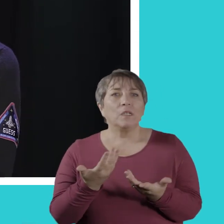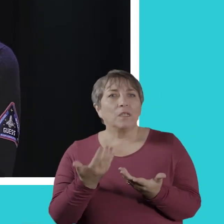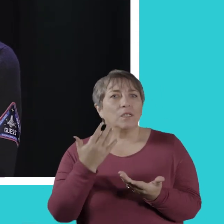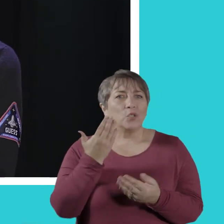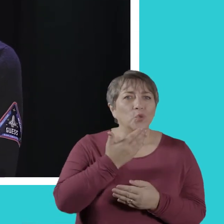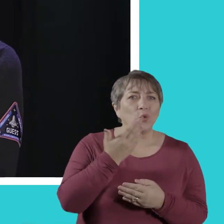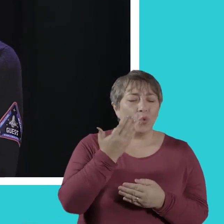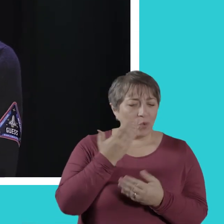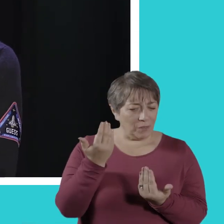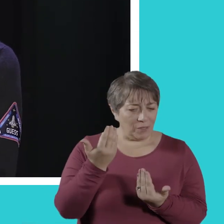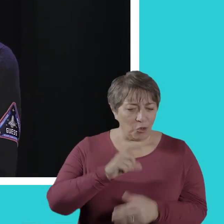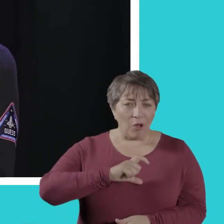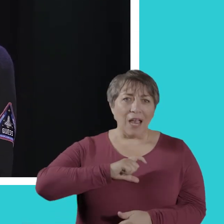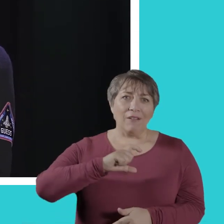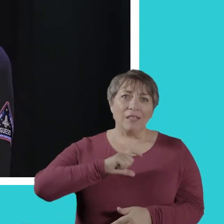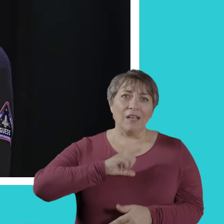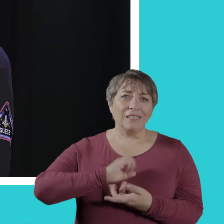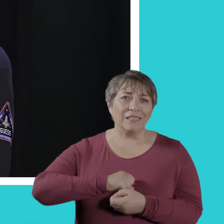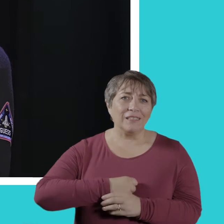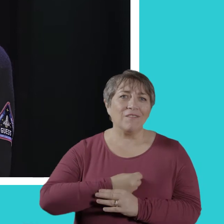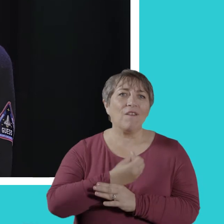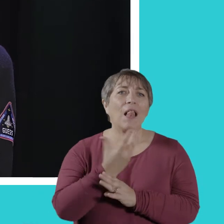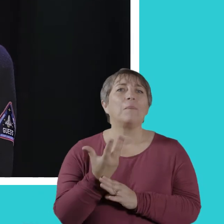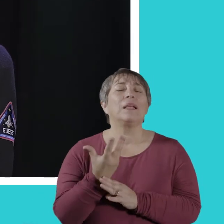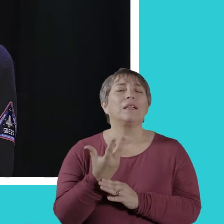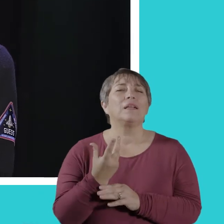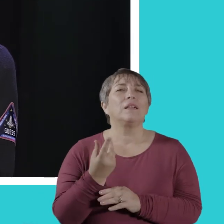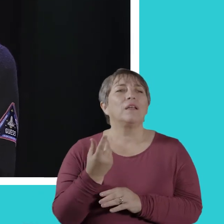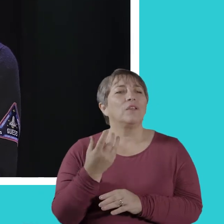as people. So I think that a lot of people need to actually put time into young people because I know